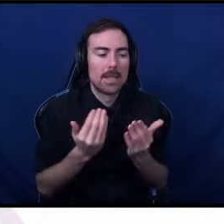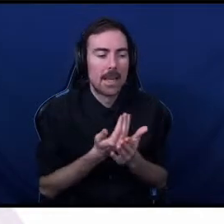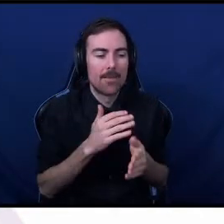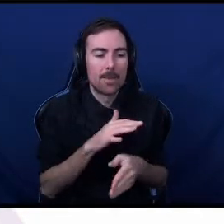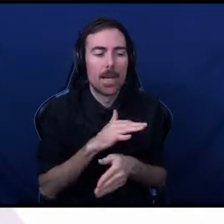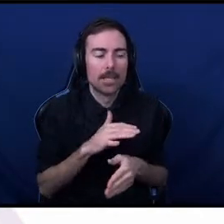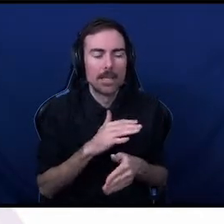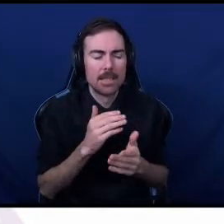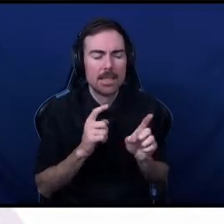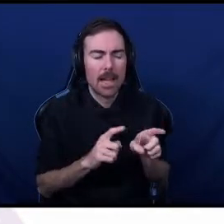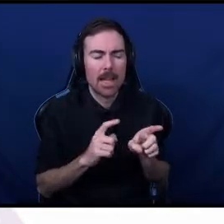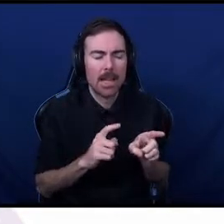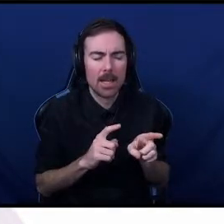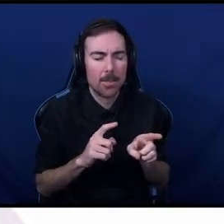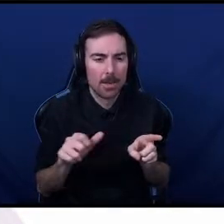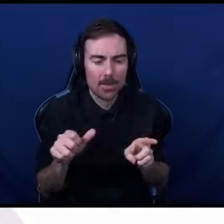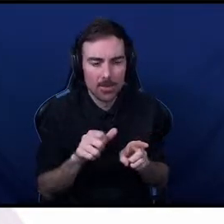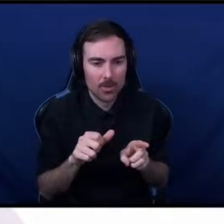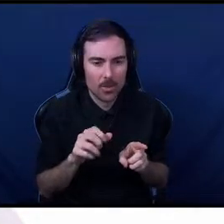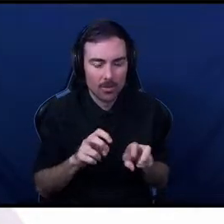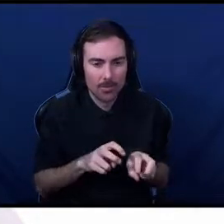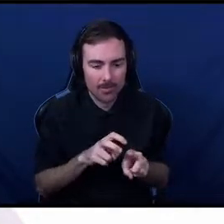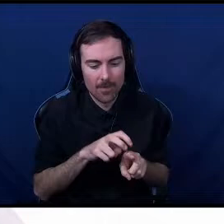But we also know, and it's one of the things that came up a lot